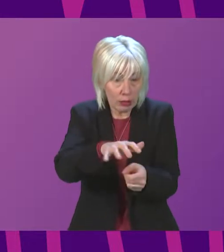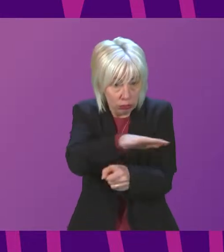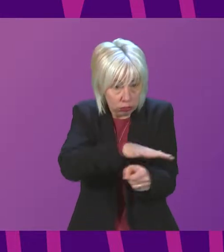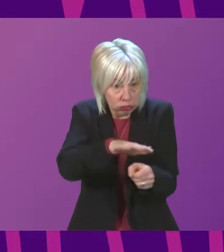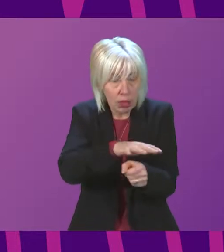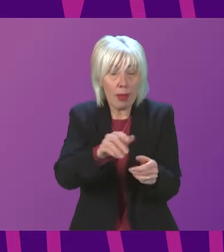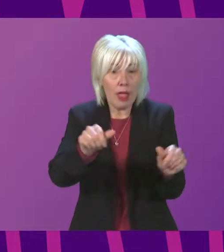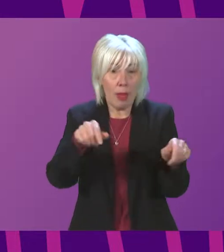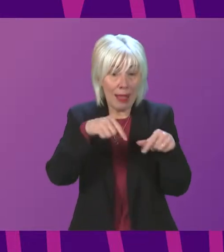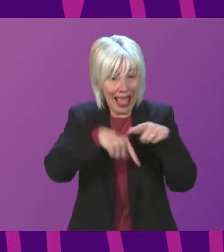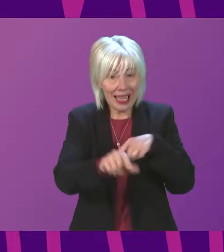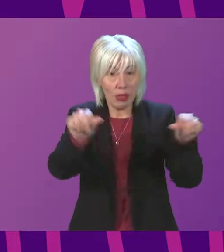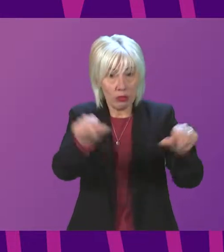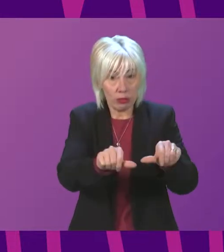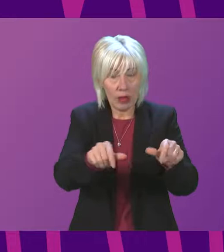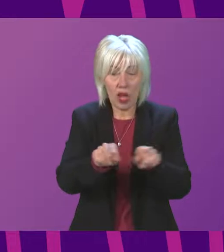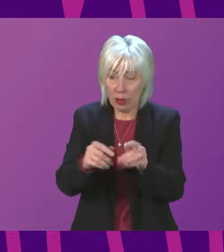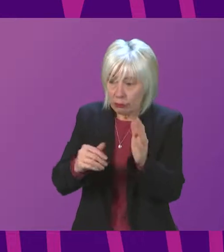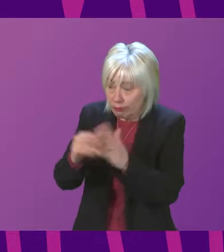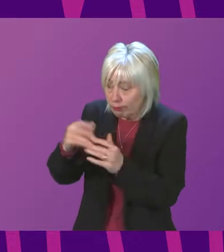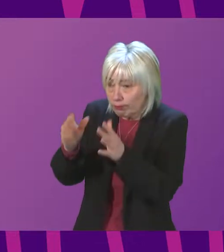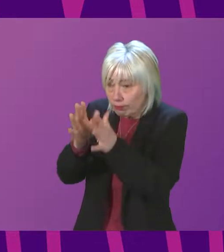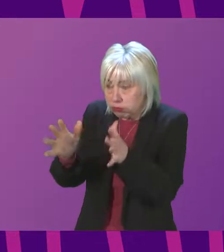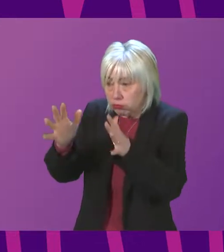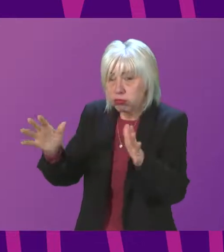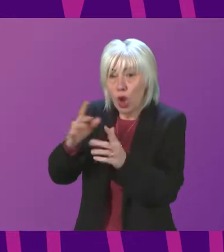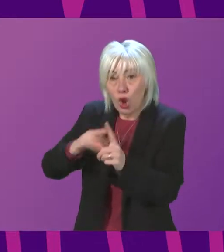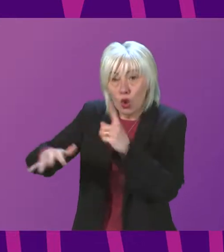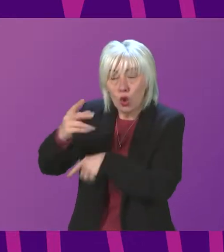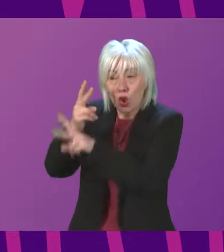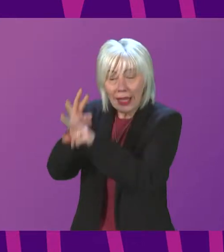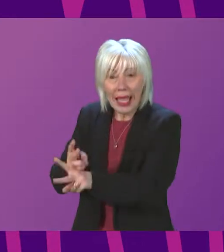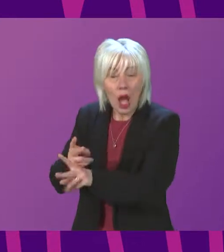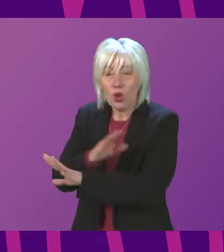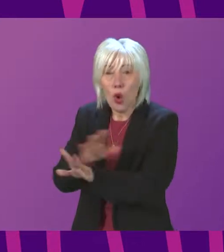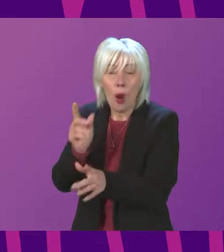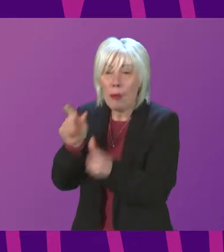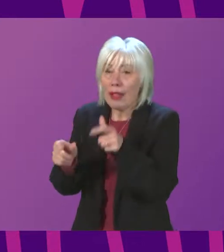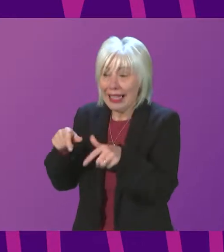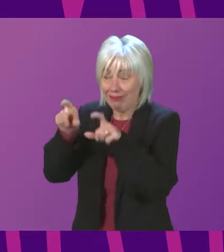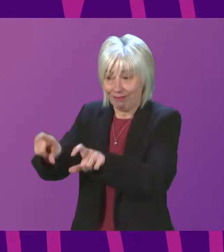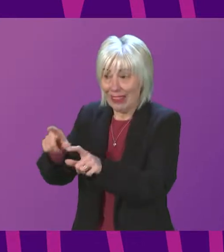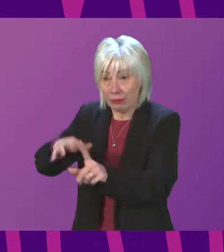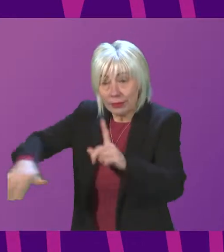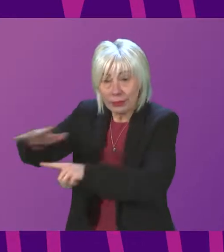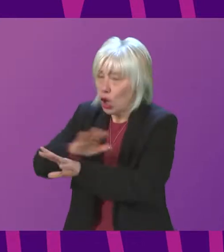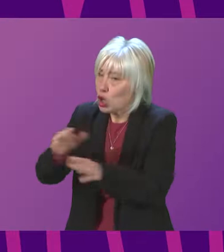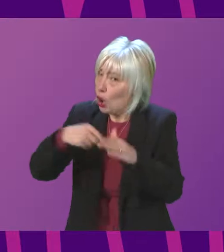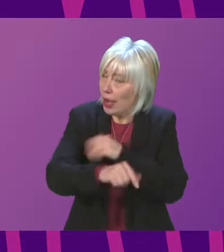We are building up social care so that fewer people end up in the NHS because the services that they need are not there in the social care sector.